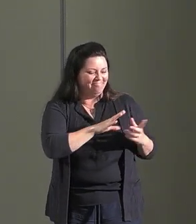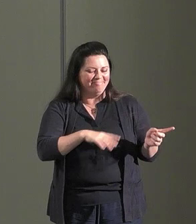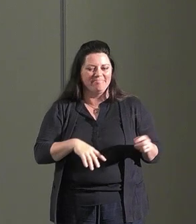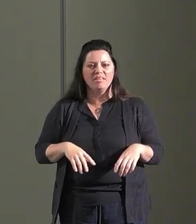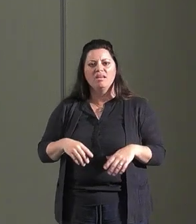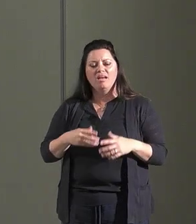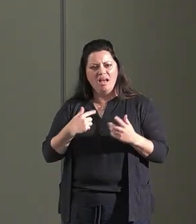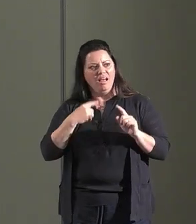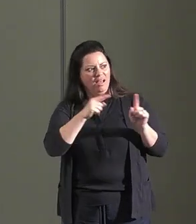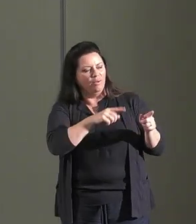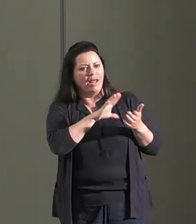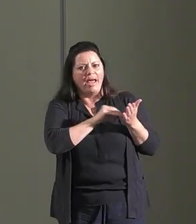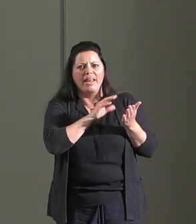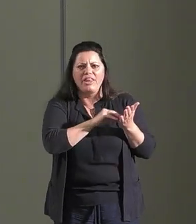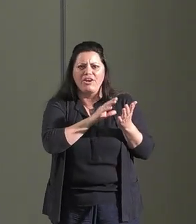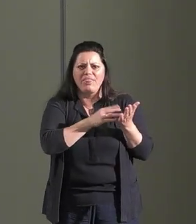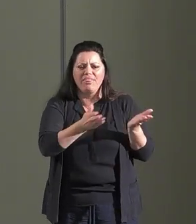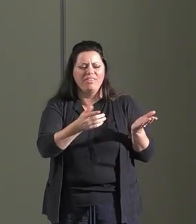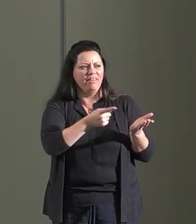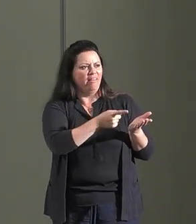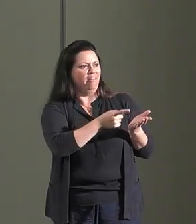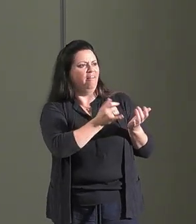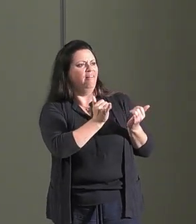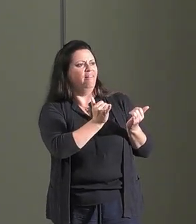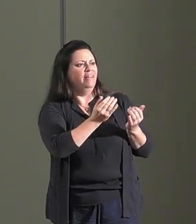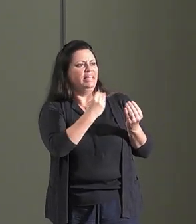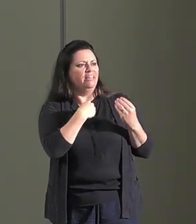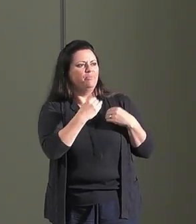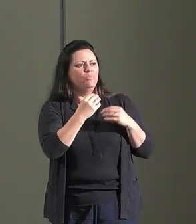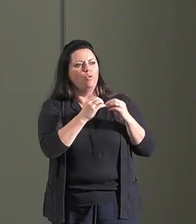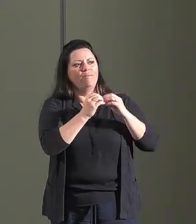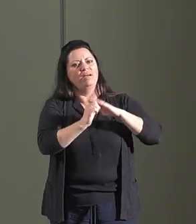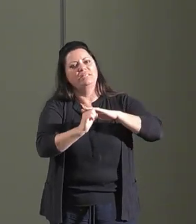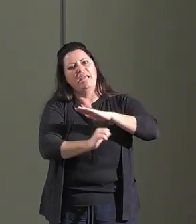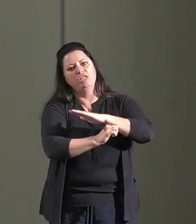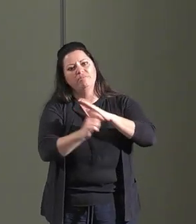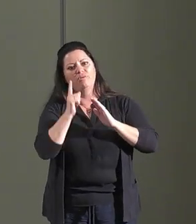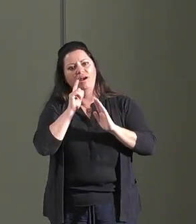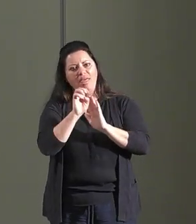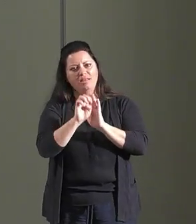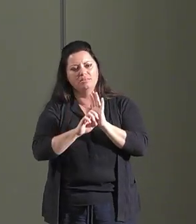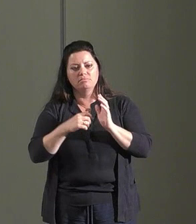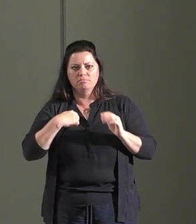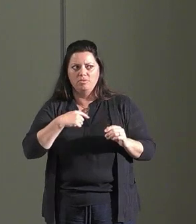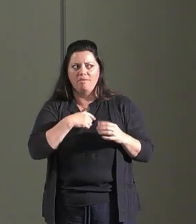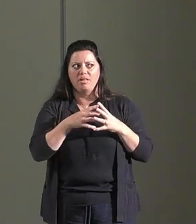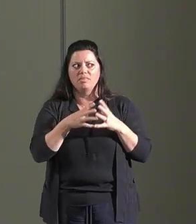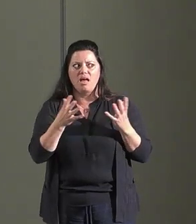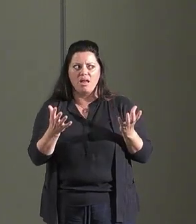there that have given me more foundation in the idea of ethics. We have a lot of things around